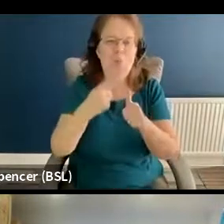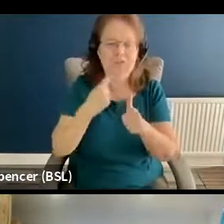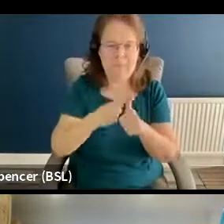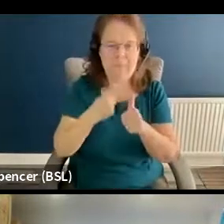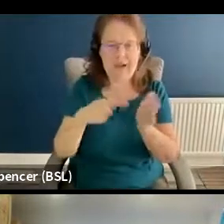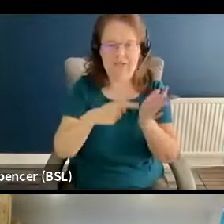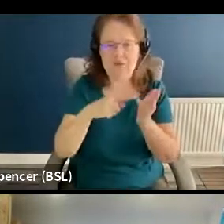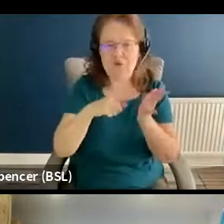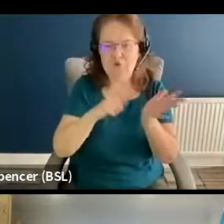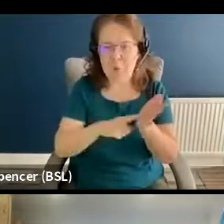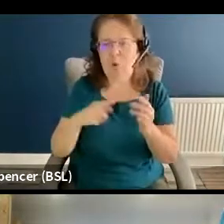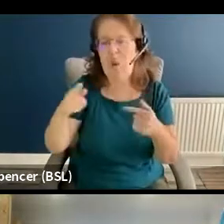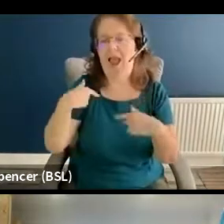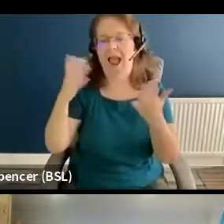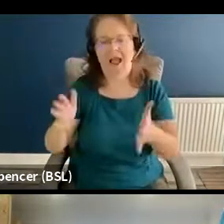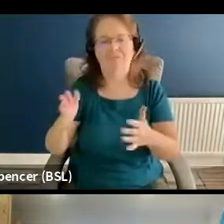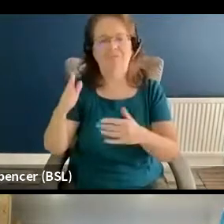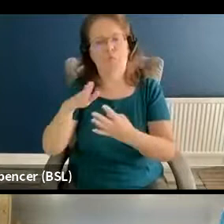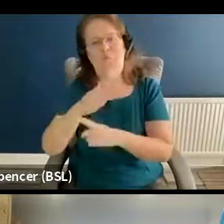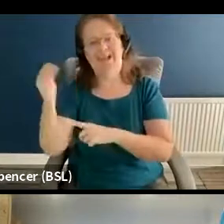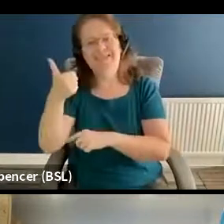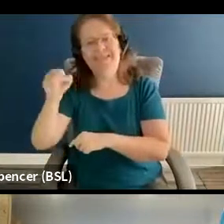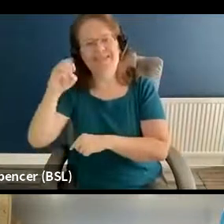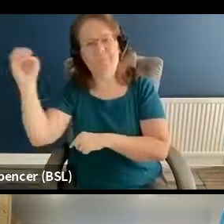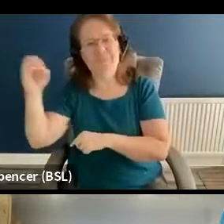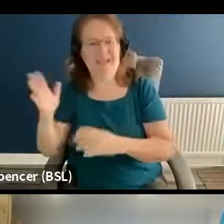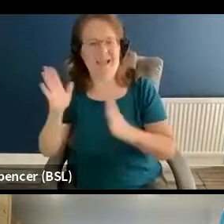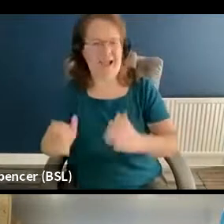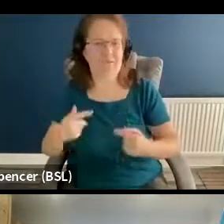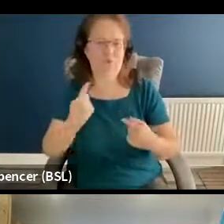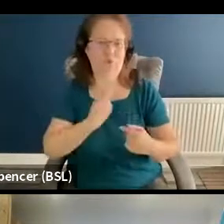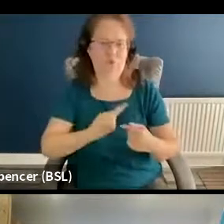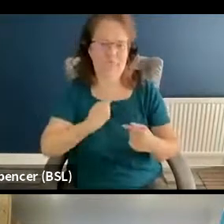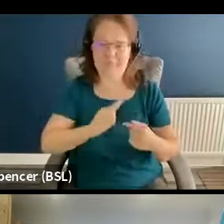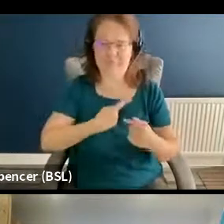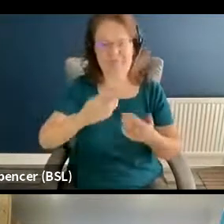user. We went on vacation. There's certain issues with magnification about layout that obviously